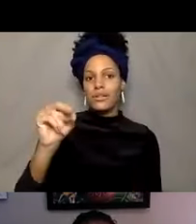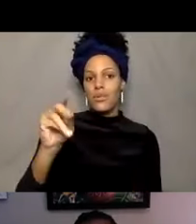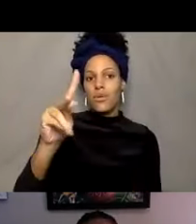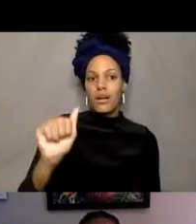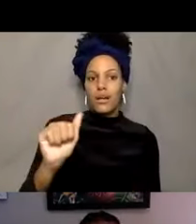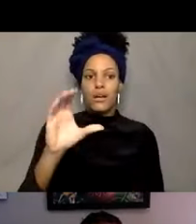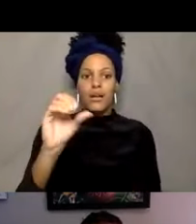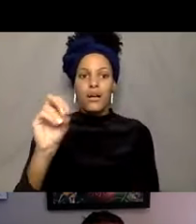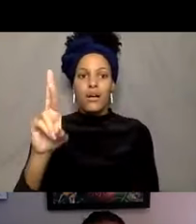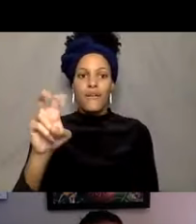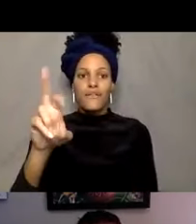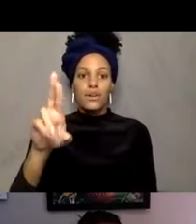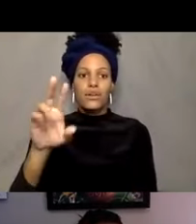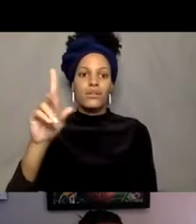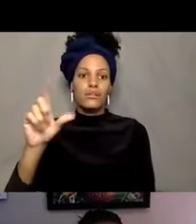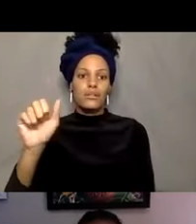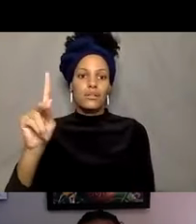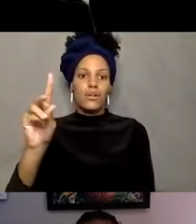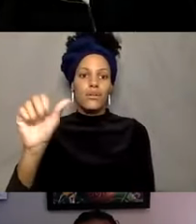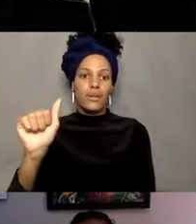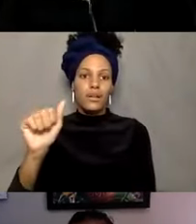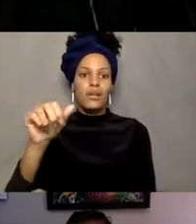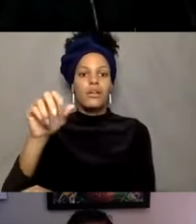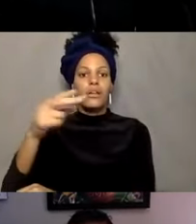Individuals are ineligible. This is a group's grant program.